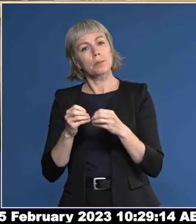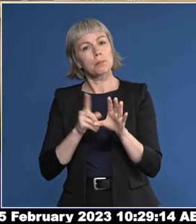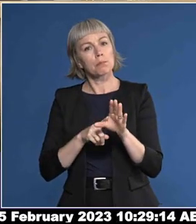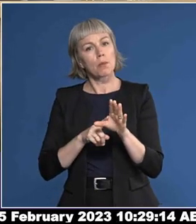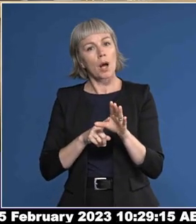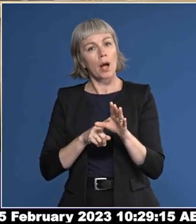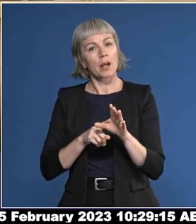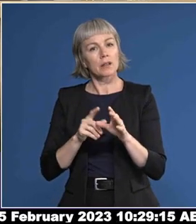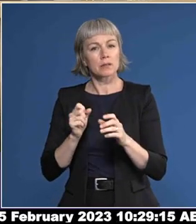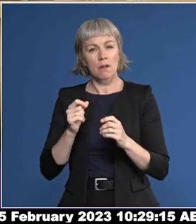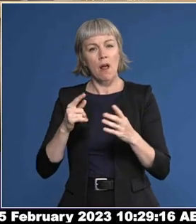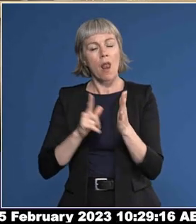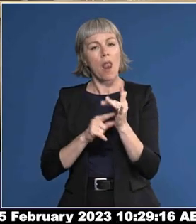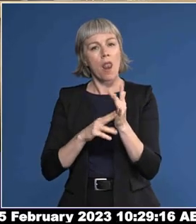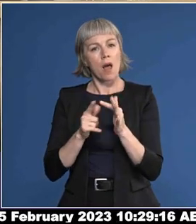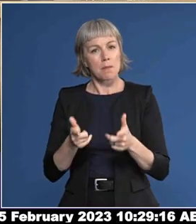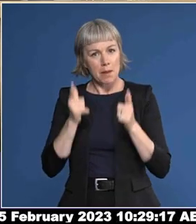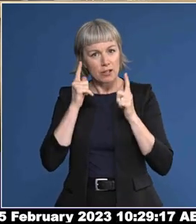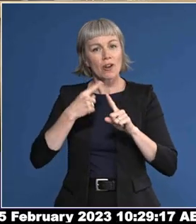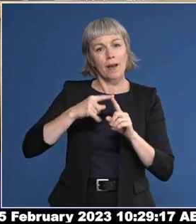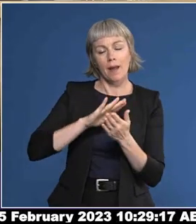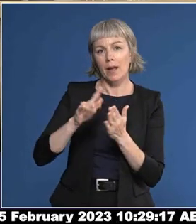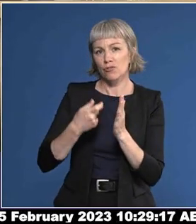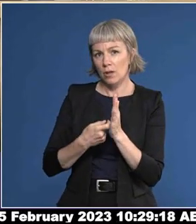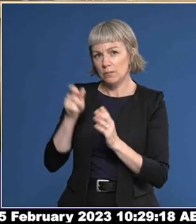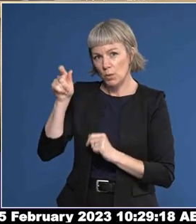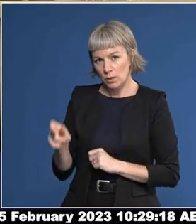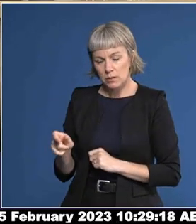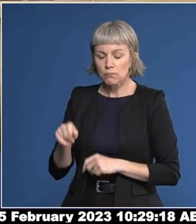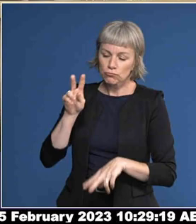business partner who would also assess the workplace with the worker to make sure that